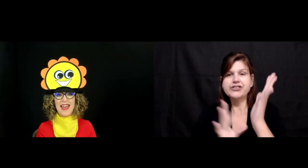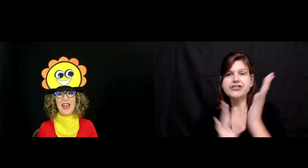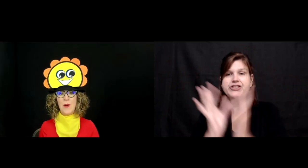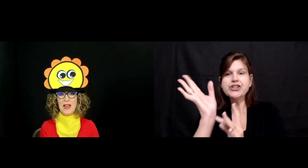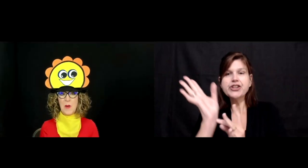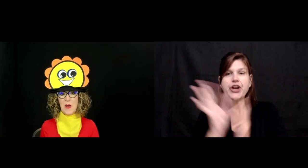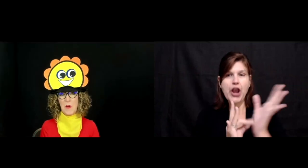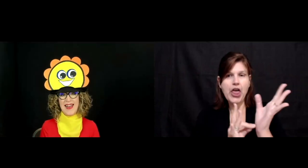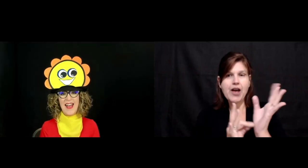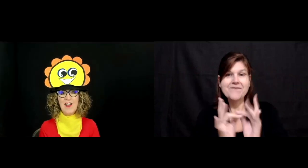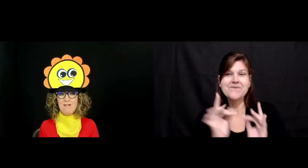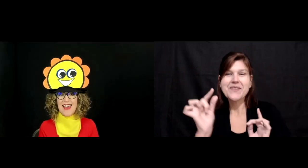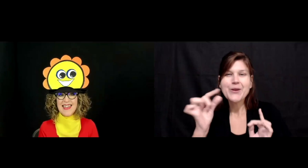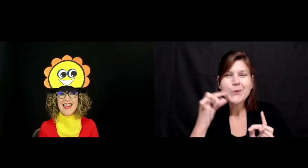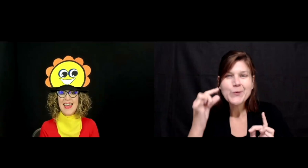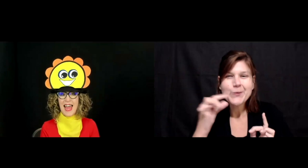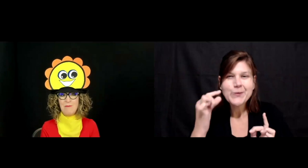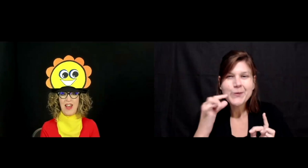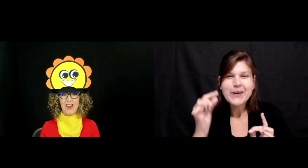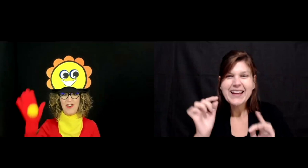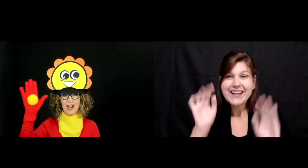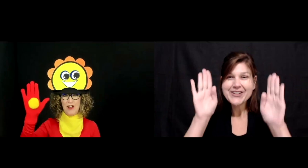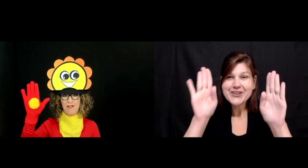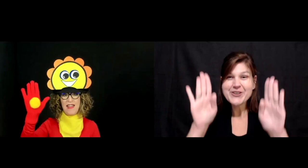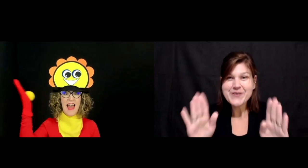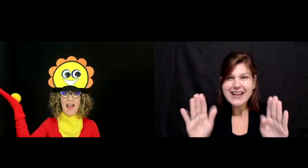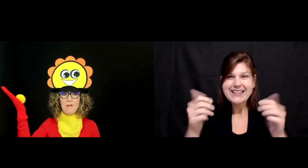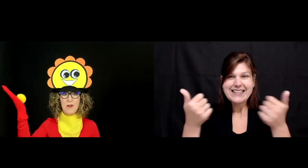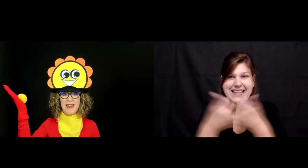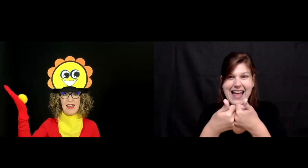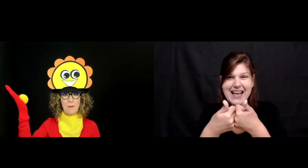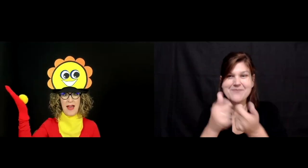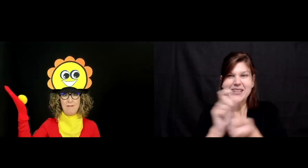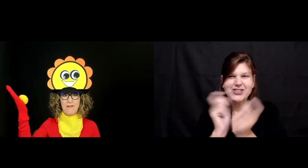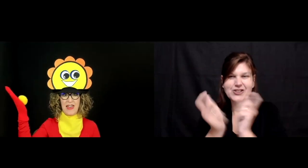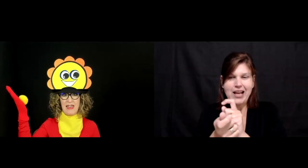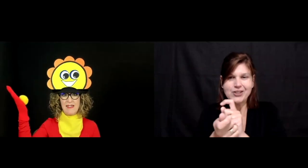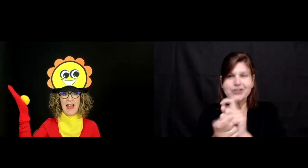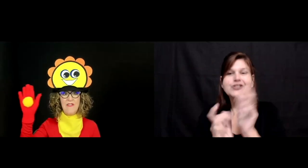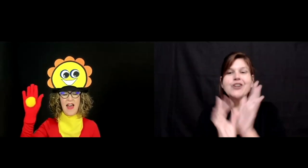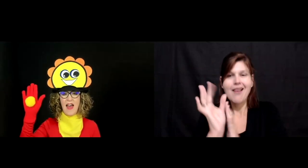the Gwynnie-Gwyn-Gwyn Great Gamechanger Gloves. Everybody needs a pair of these.